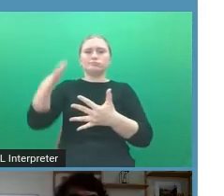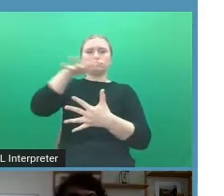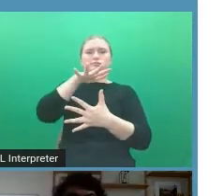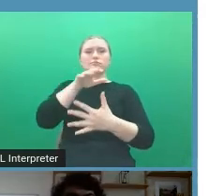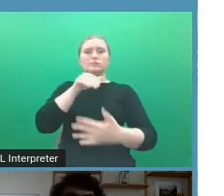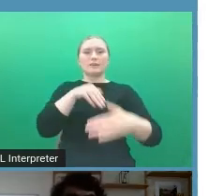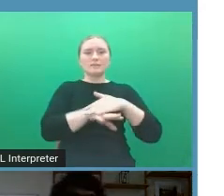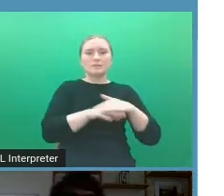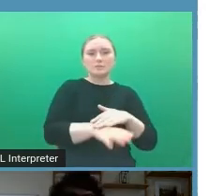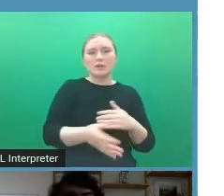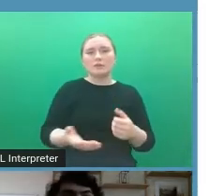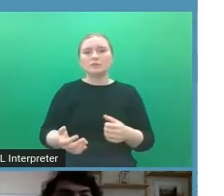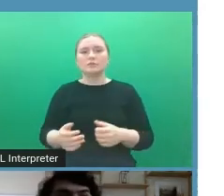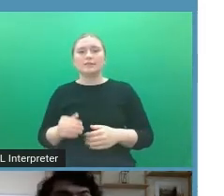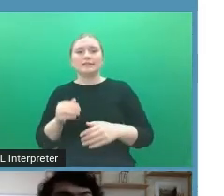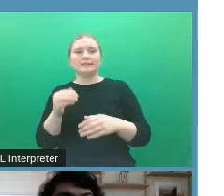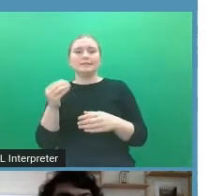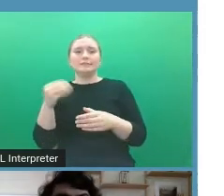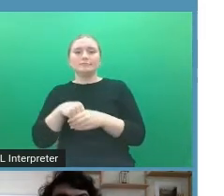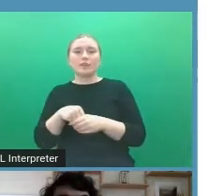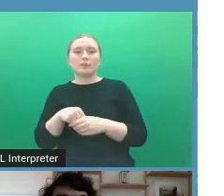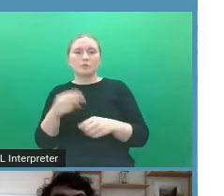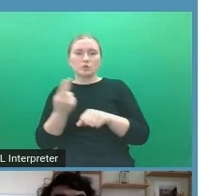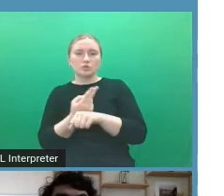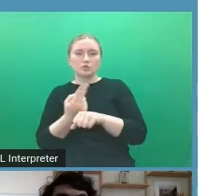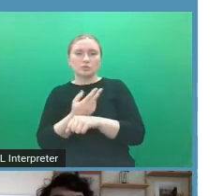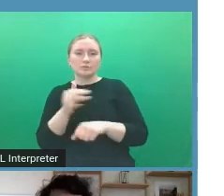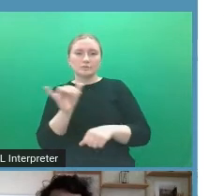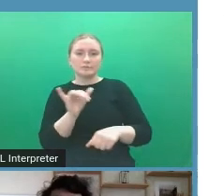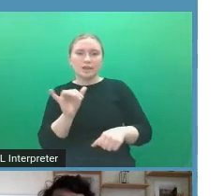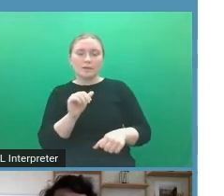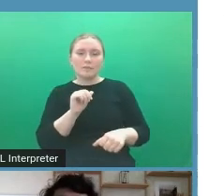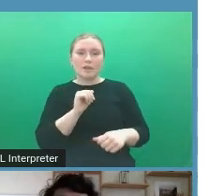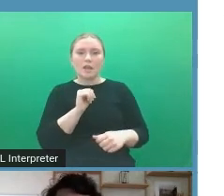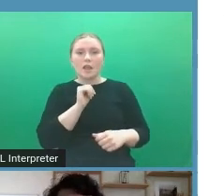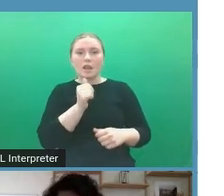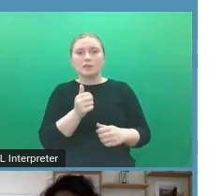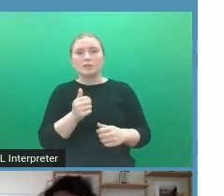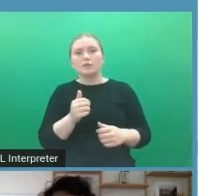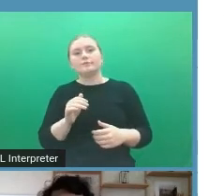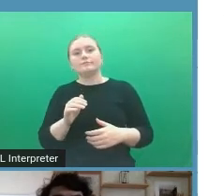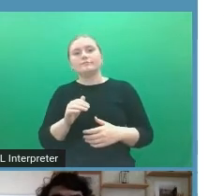systems when we're using them so that we can make our collections more accessible? Corey over to